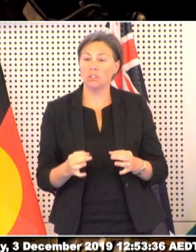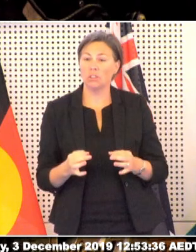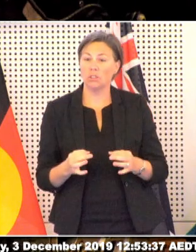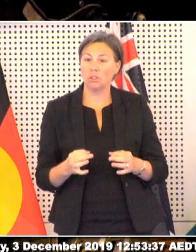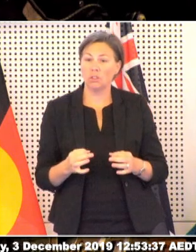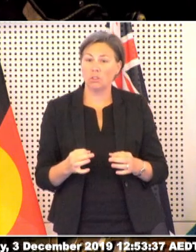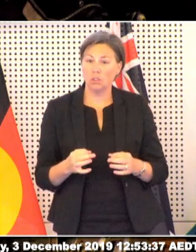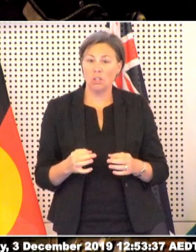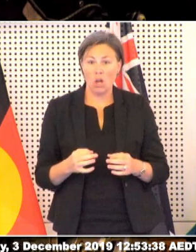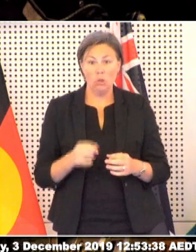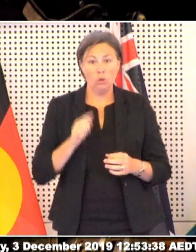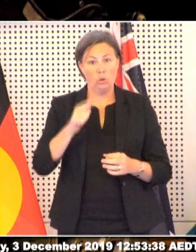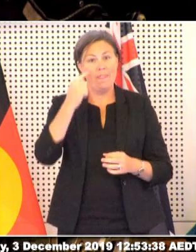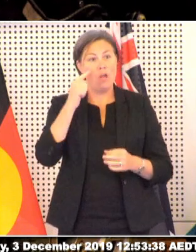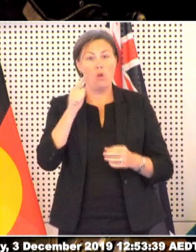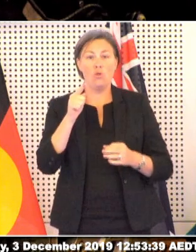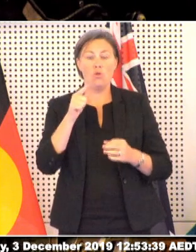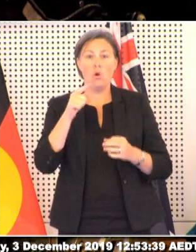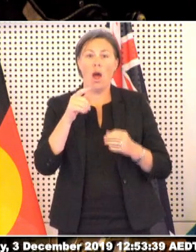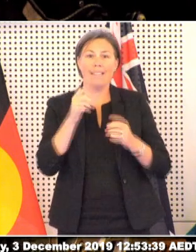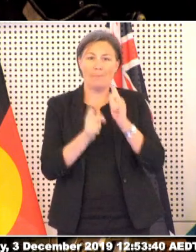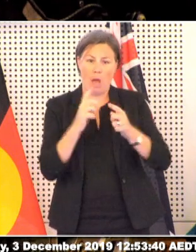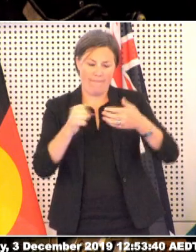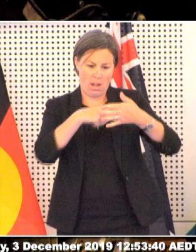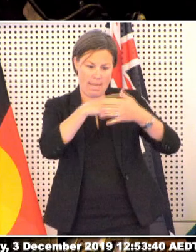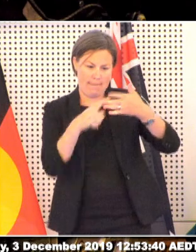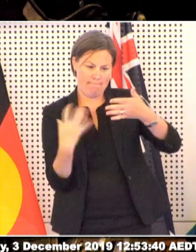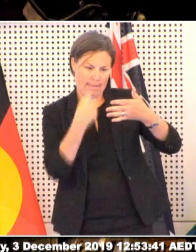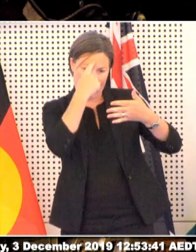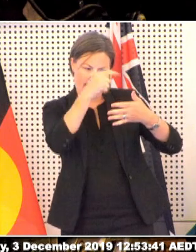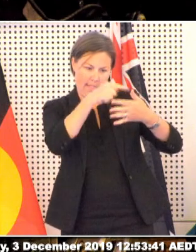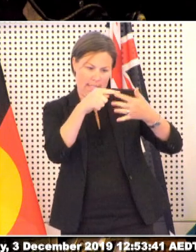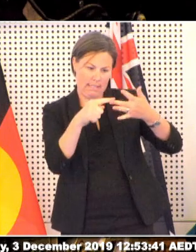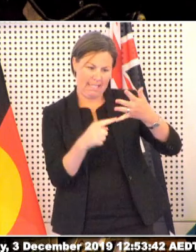factors, or is it often the case that, notwithstanding all of these factors, there